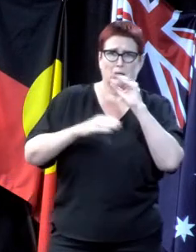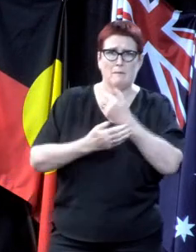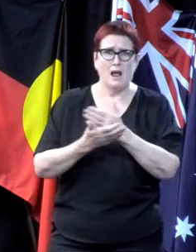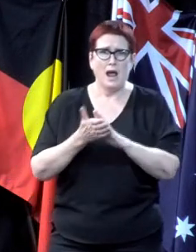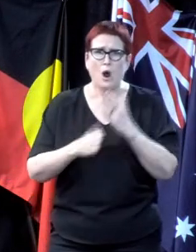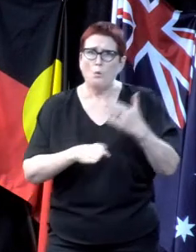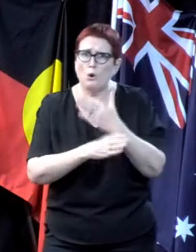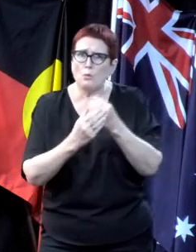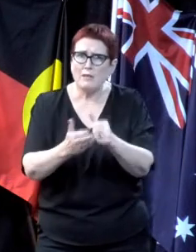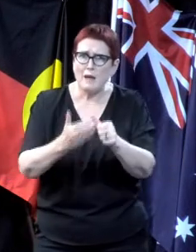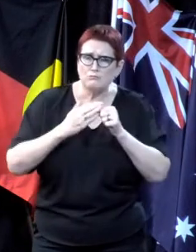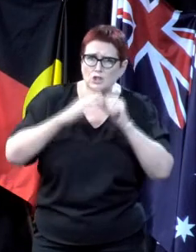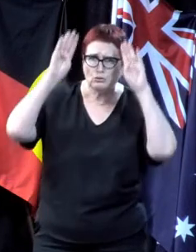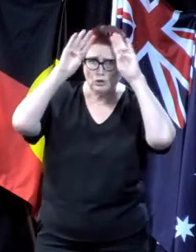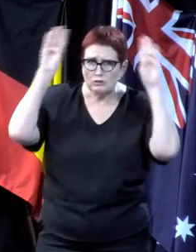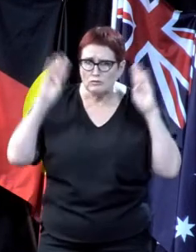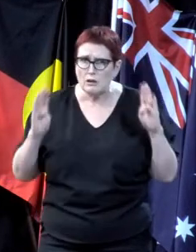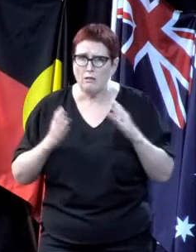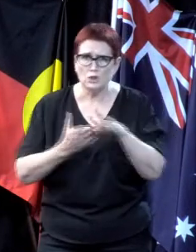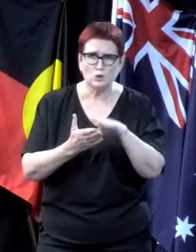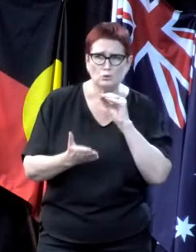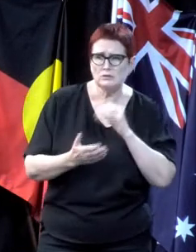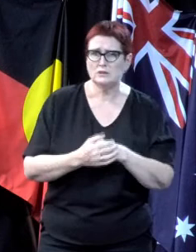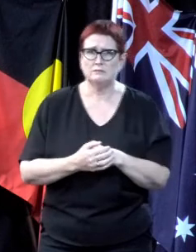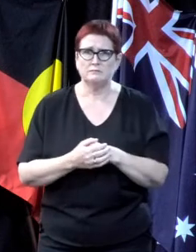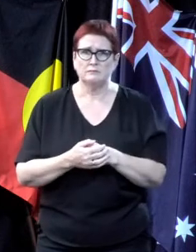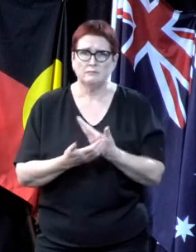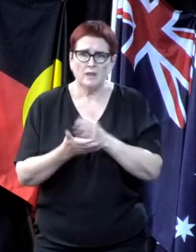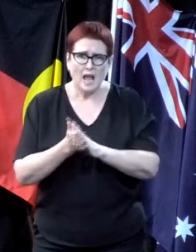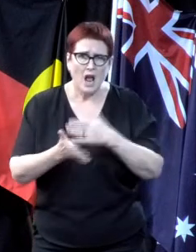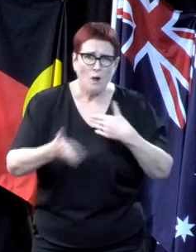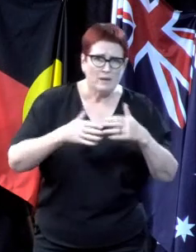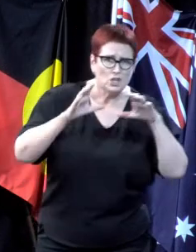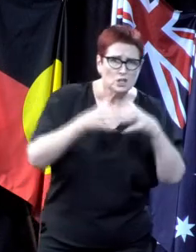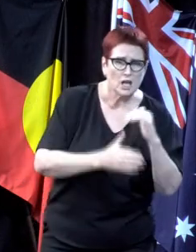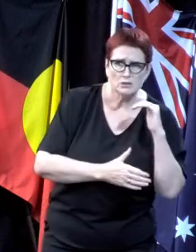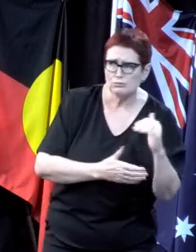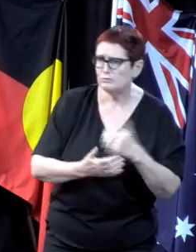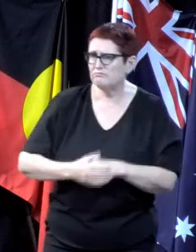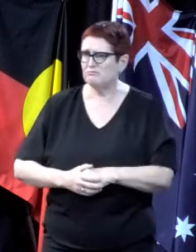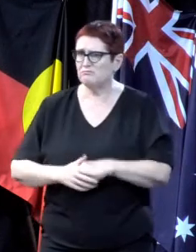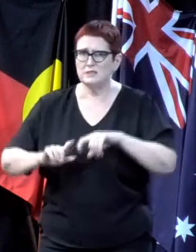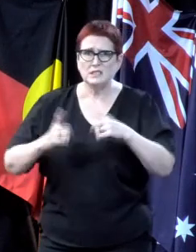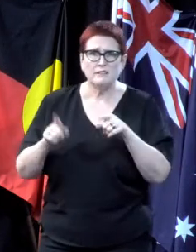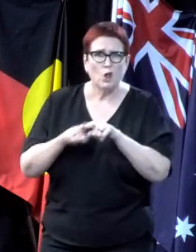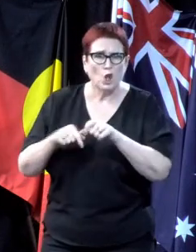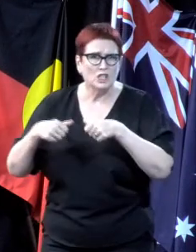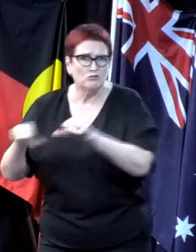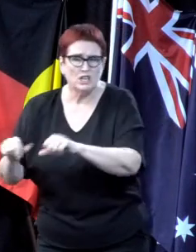classroom management strategies, learning strategies, learning styles. I also learnt a lot off our first-year teacher, as well.